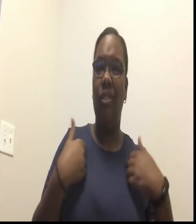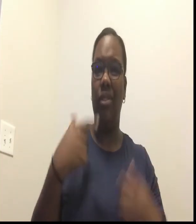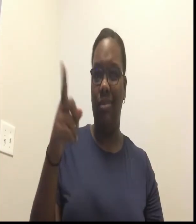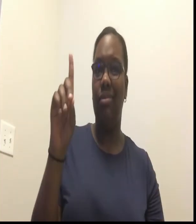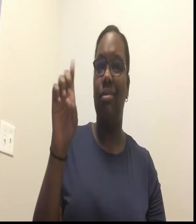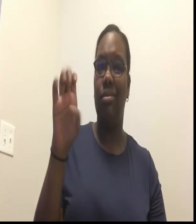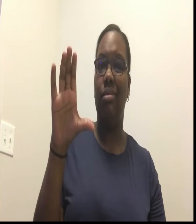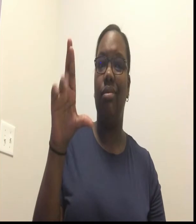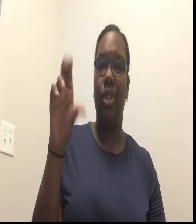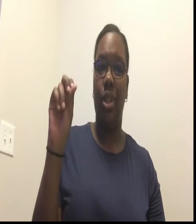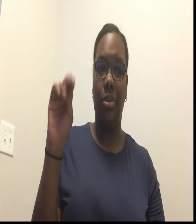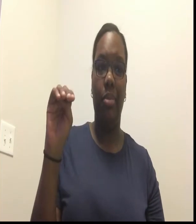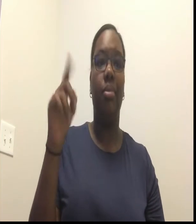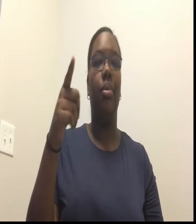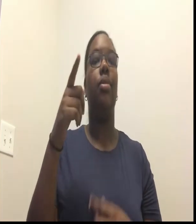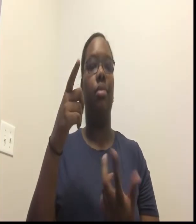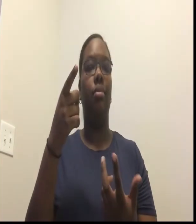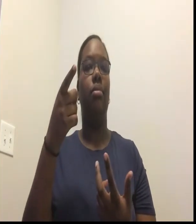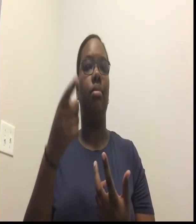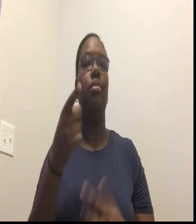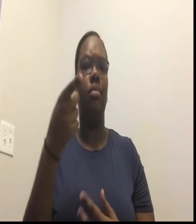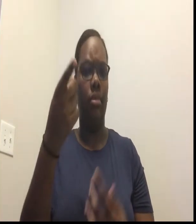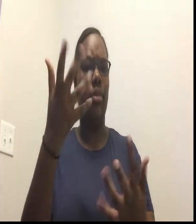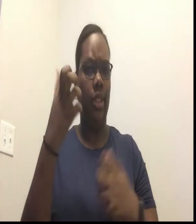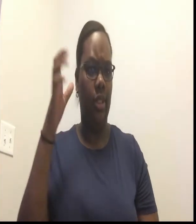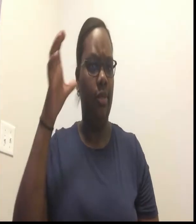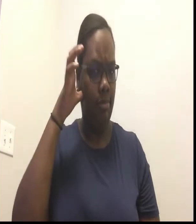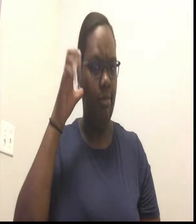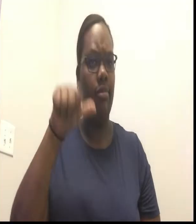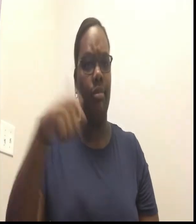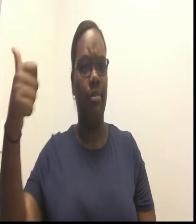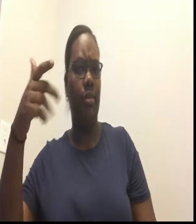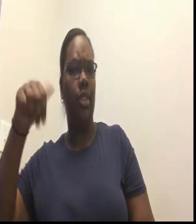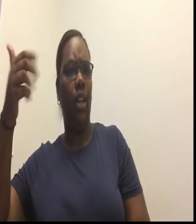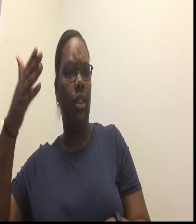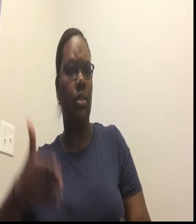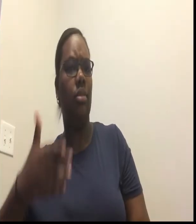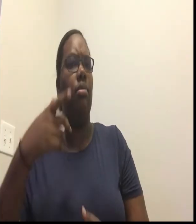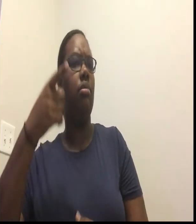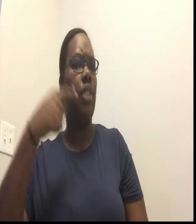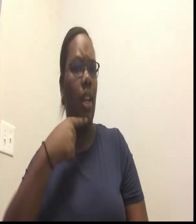want to hear who someone else has to say, there is decorum to be had.